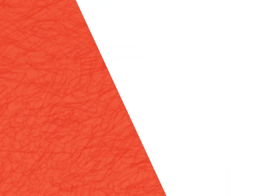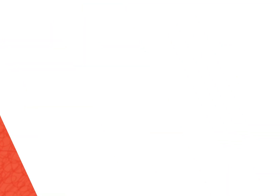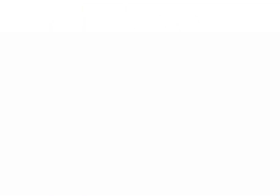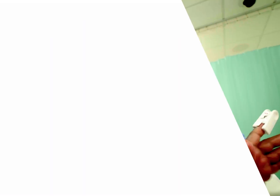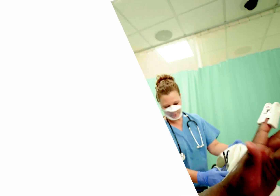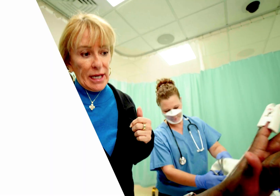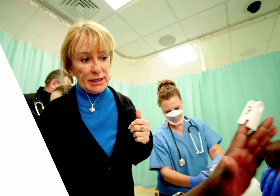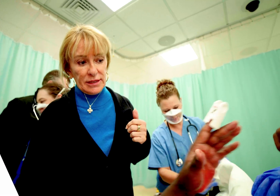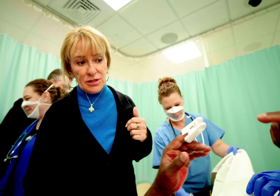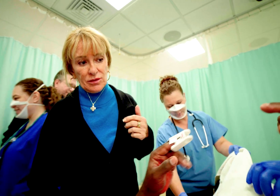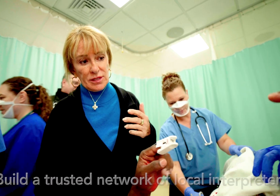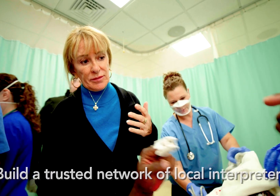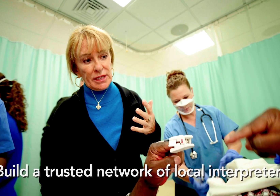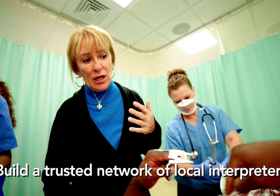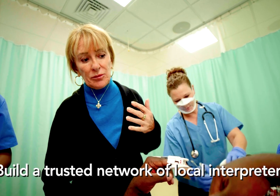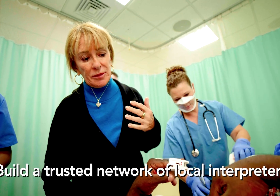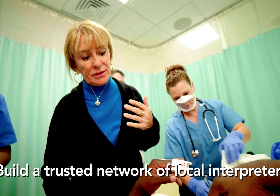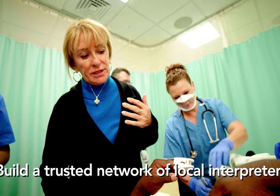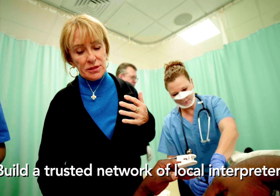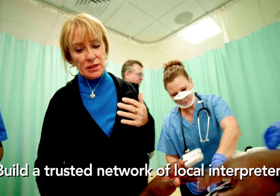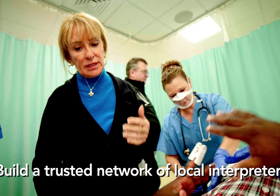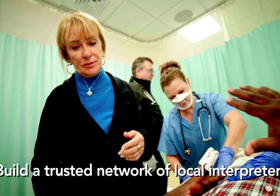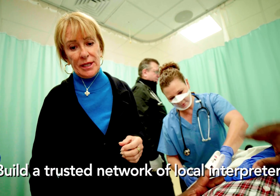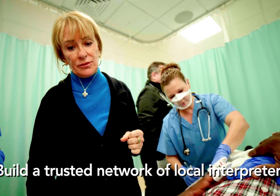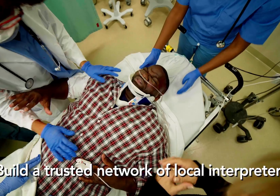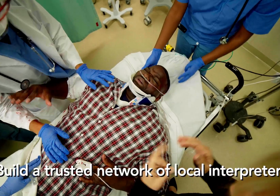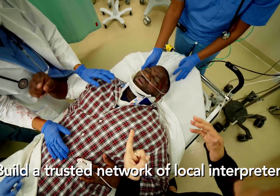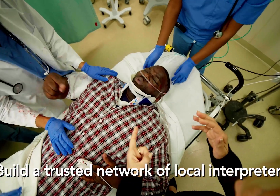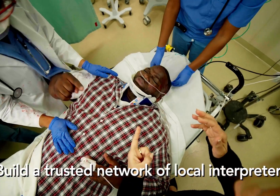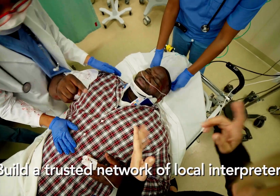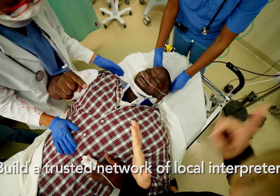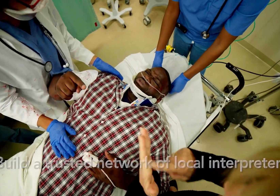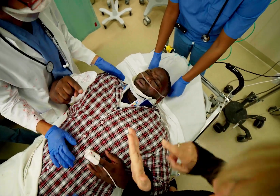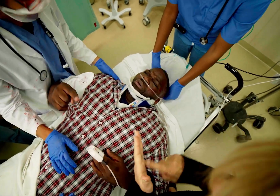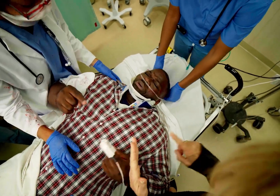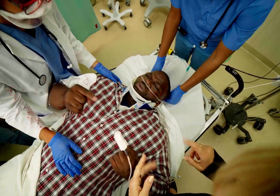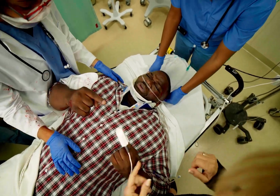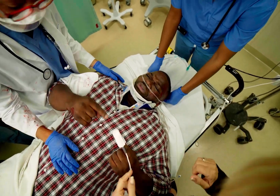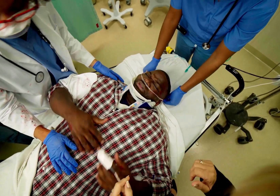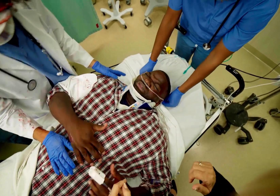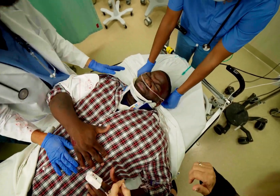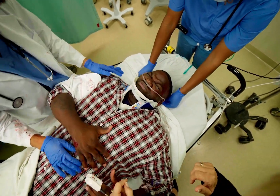instead build a trusted network of local interpreters specifically trained for medical encounters